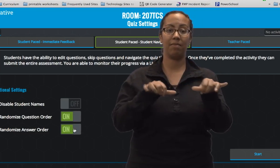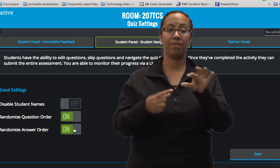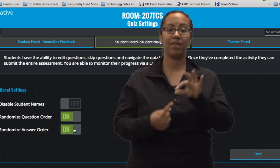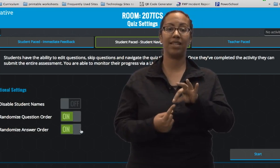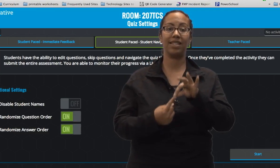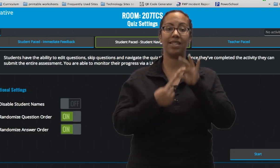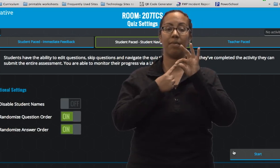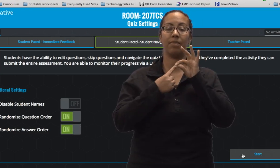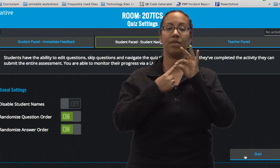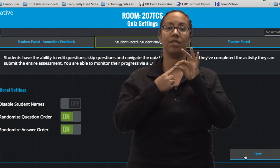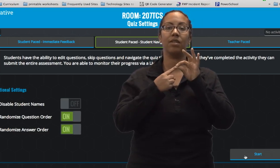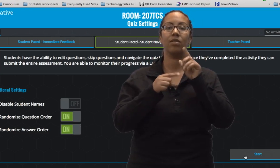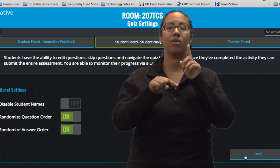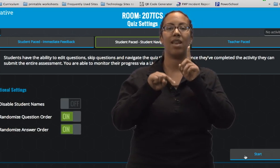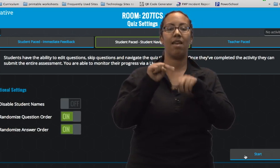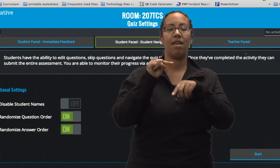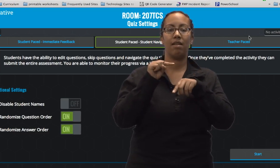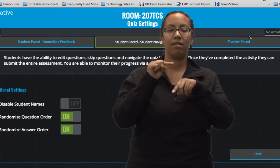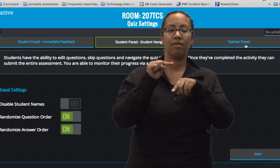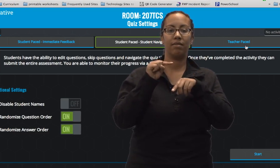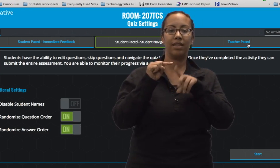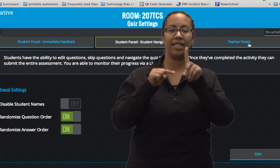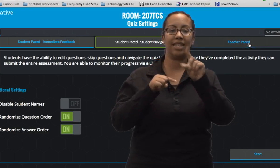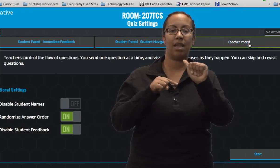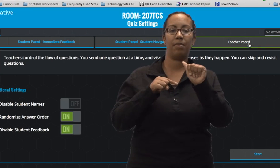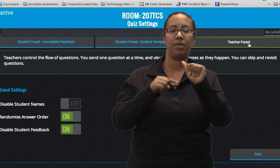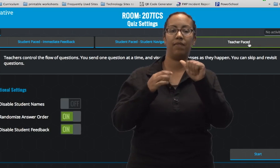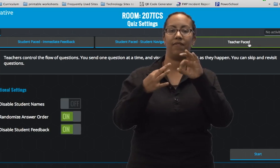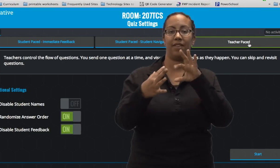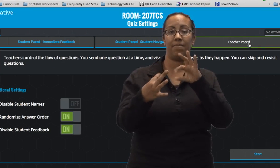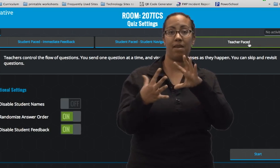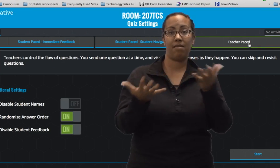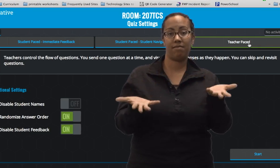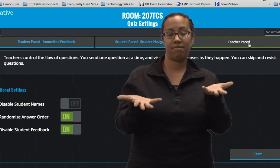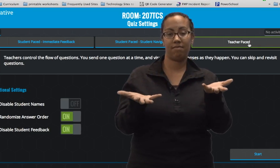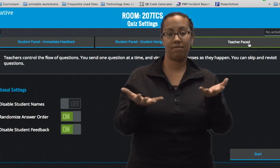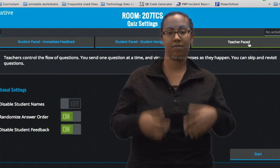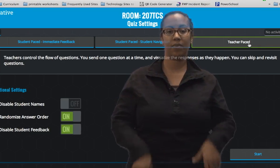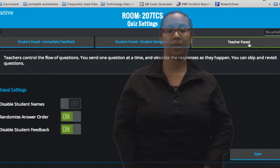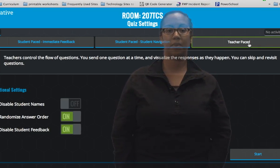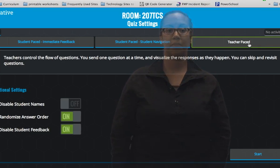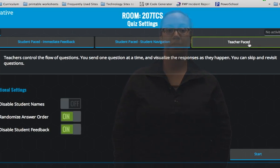The options are all the same, except for you cannot disable feedback.